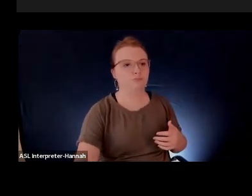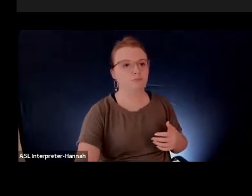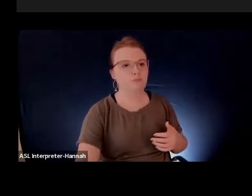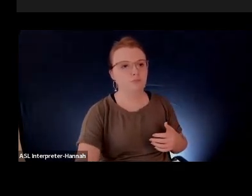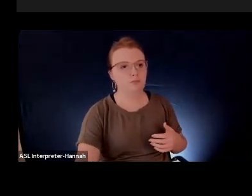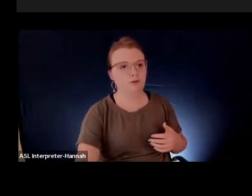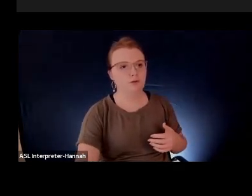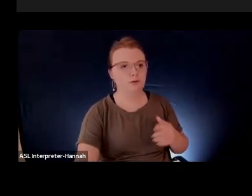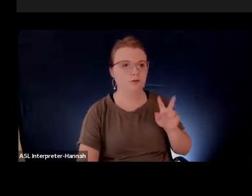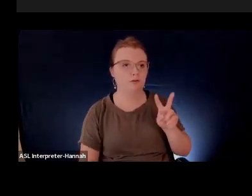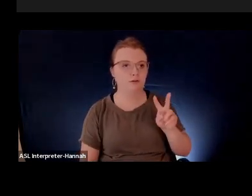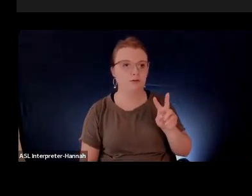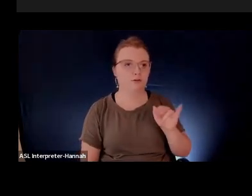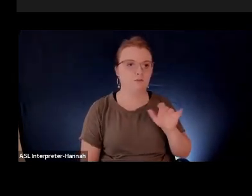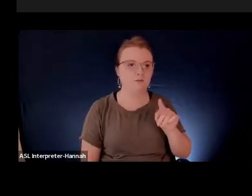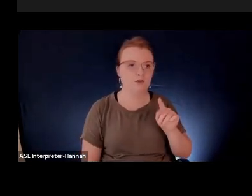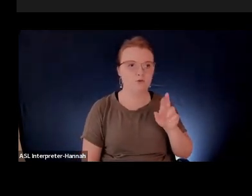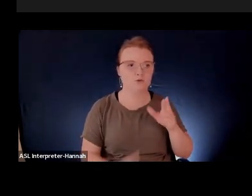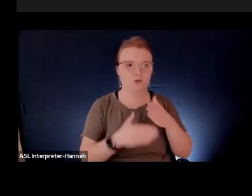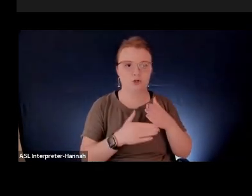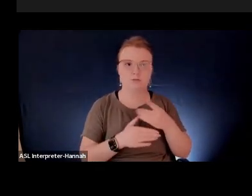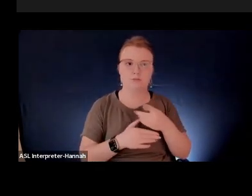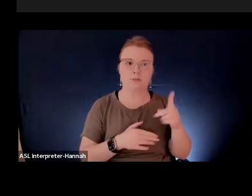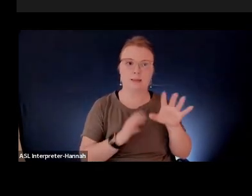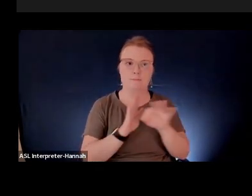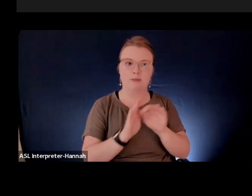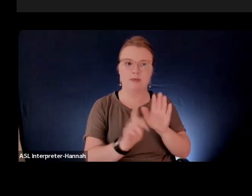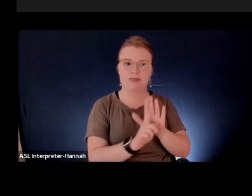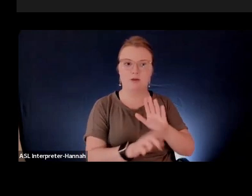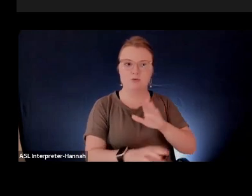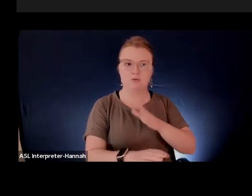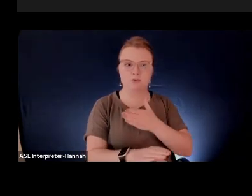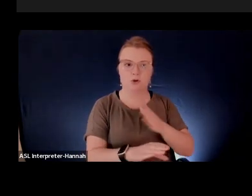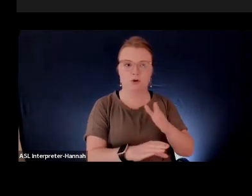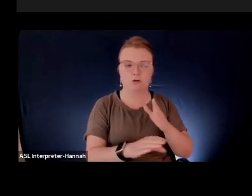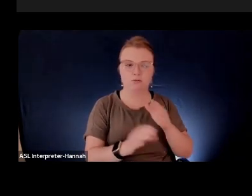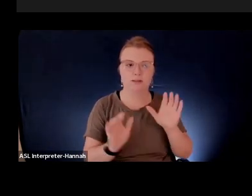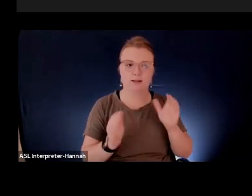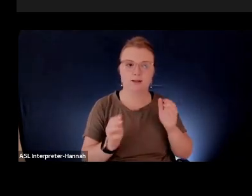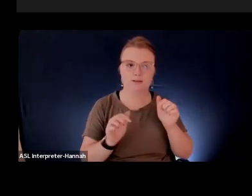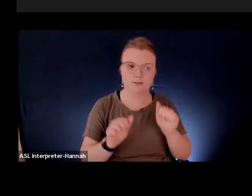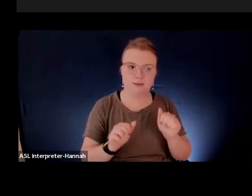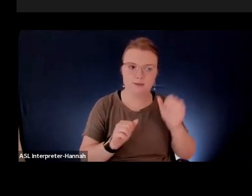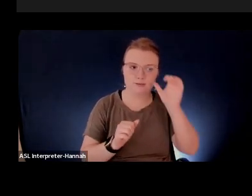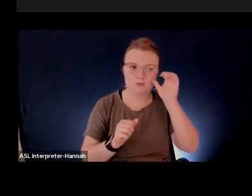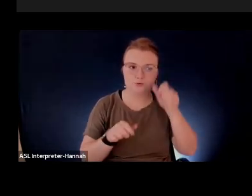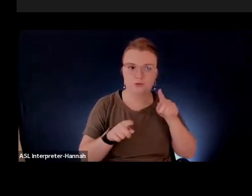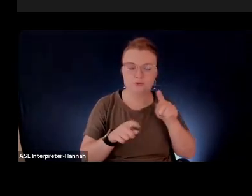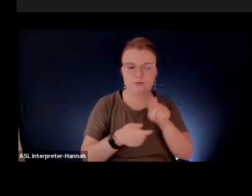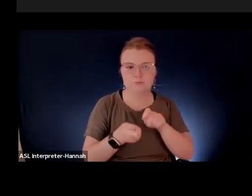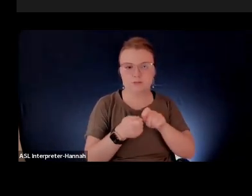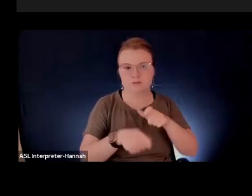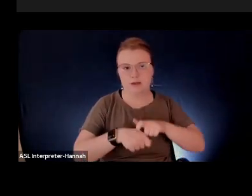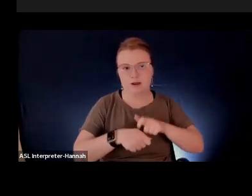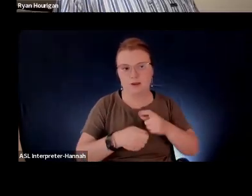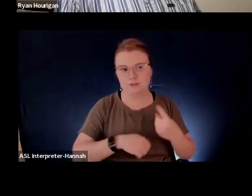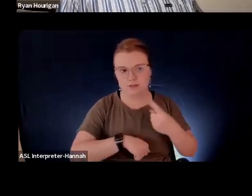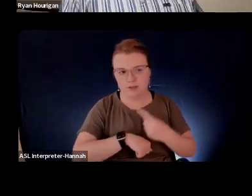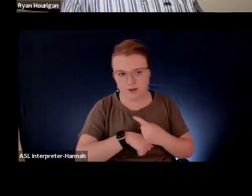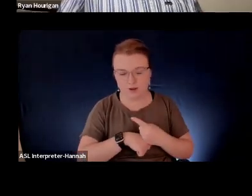Victor shares, they get to pick their song that the class can listen to during specific times of the day. Cool.